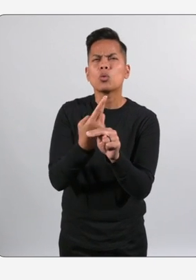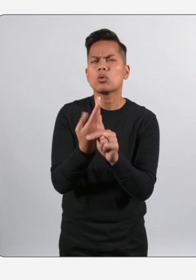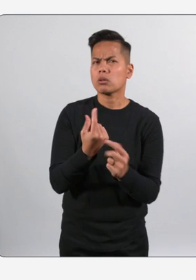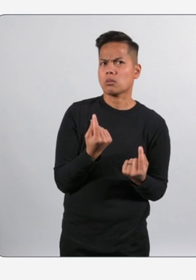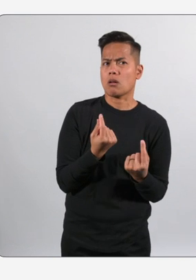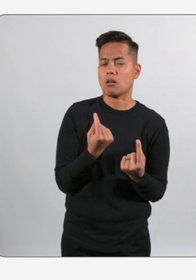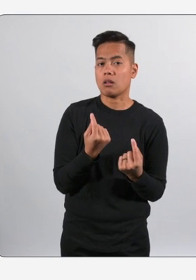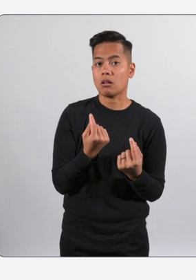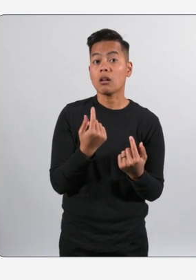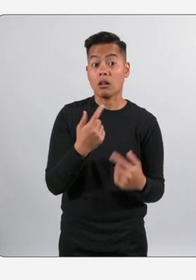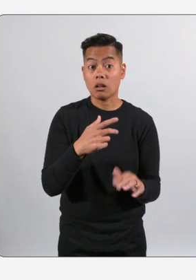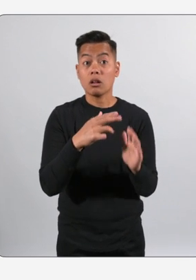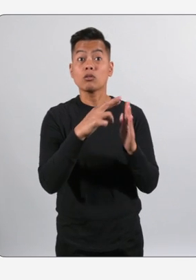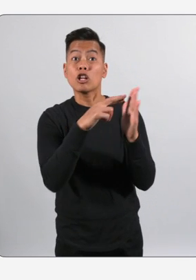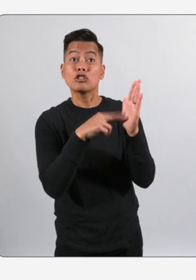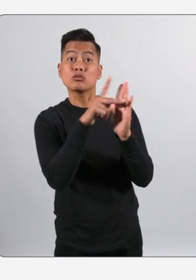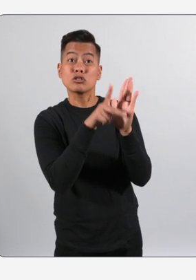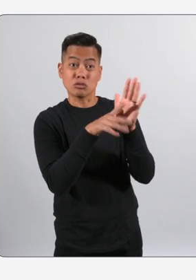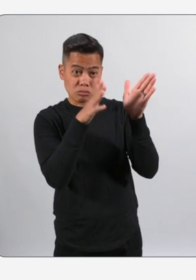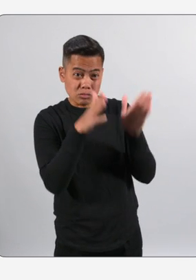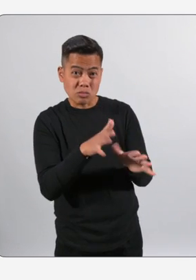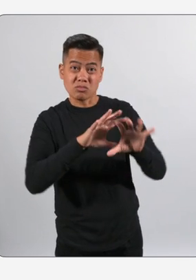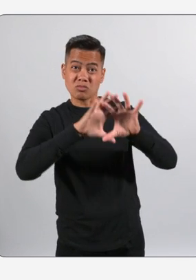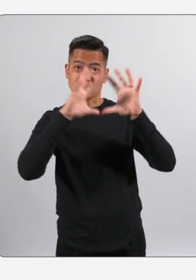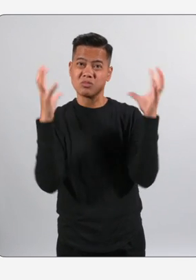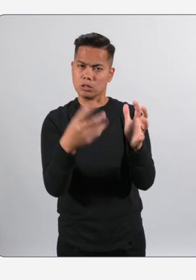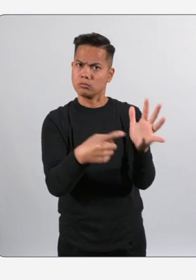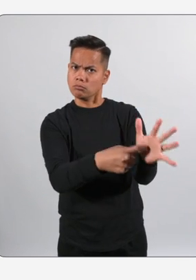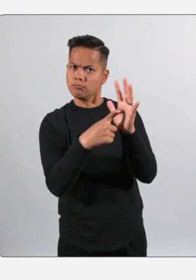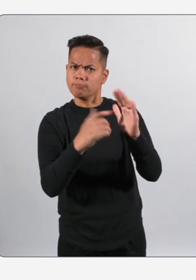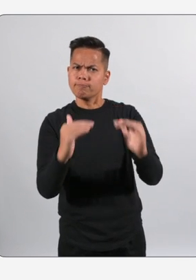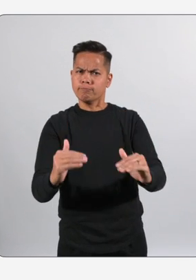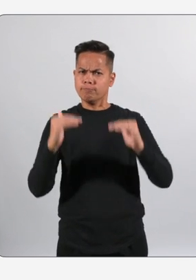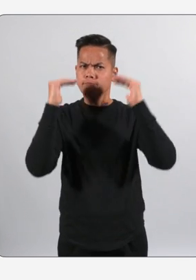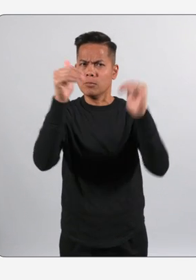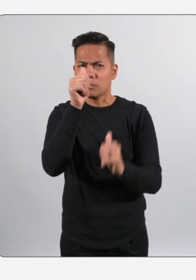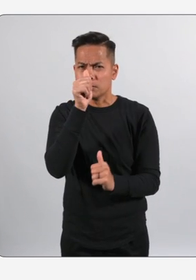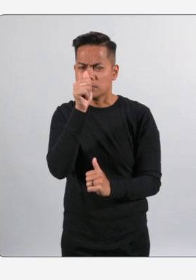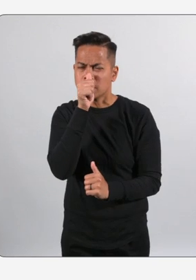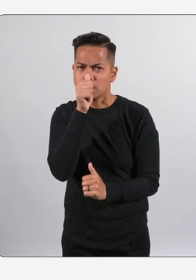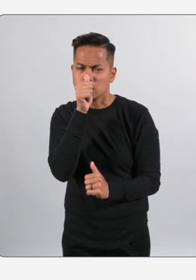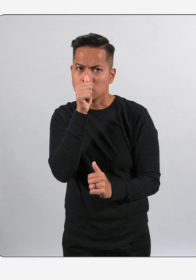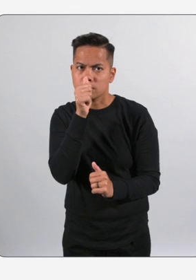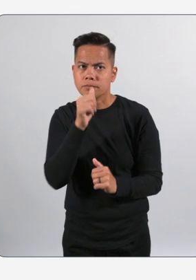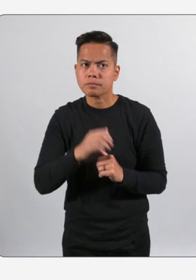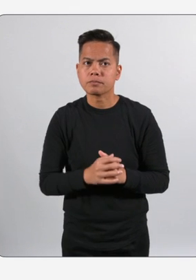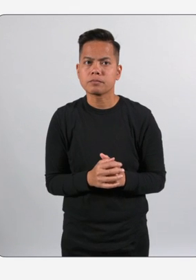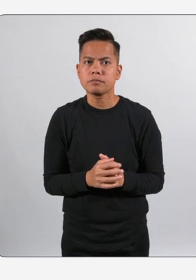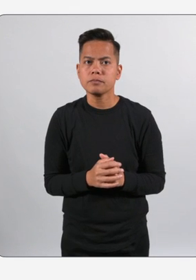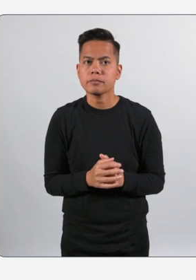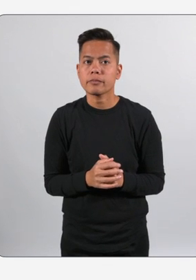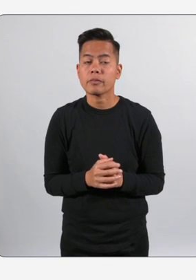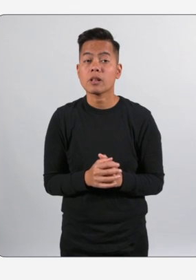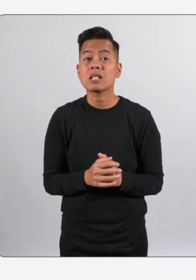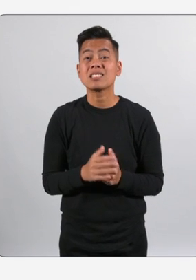are demanding a level of privacy on the internet beyond anything we’ve ever seen. In fact, some measures being